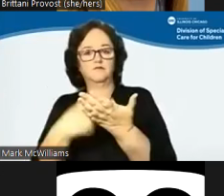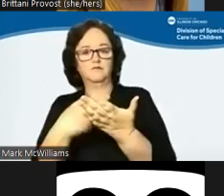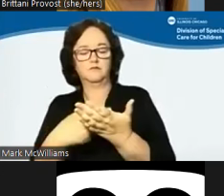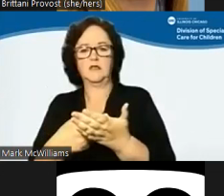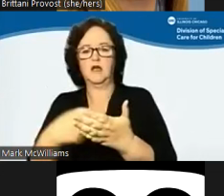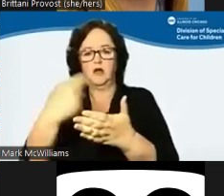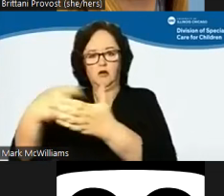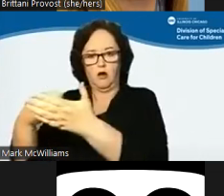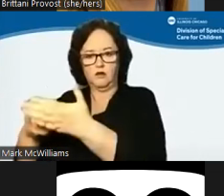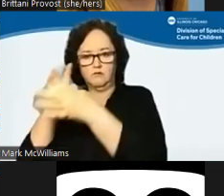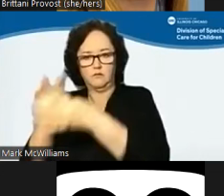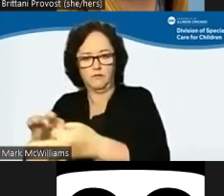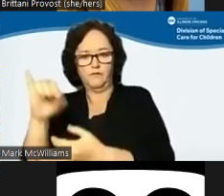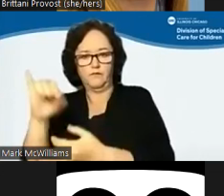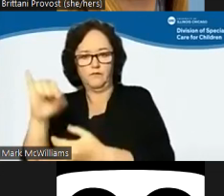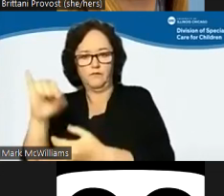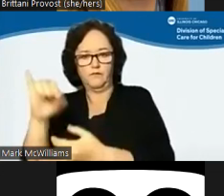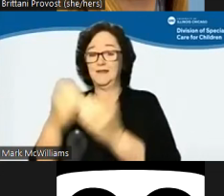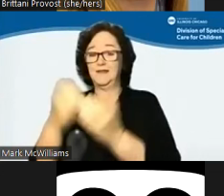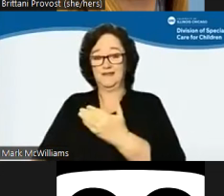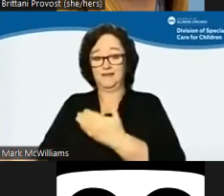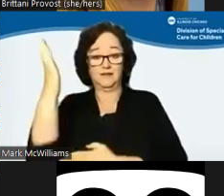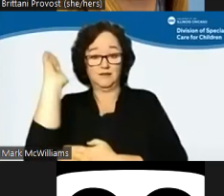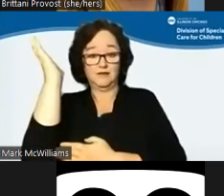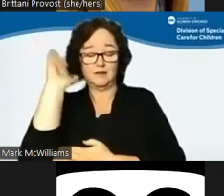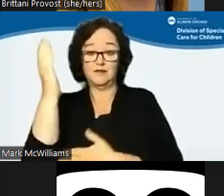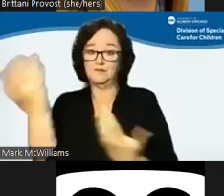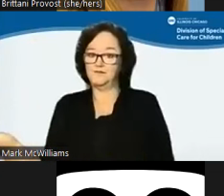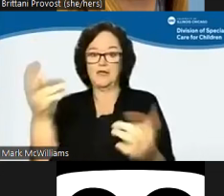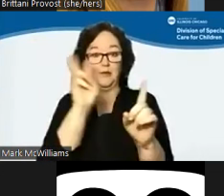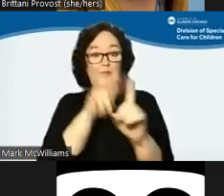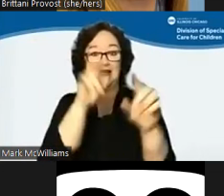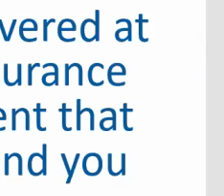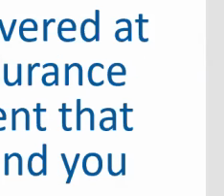for the rest of this presentation can apply to any insurance but we are going to specifically